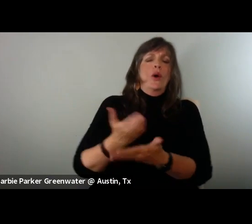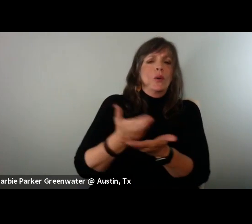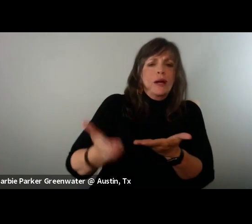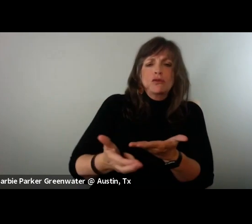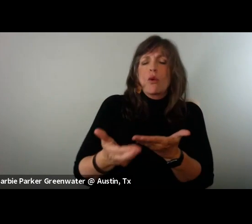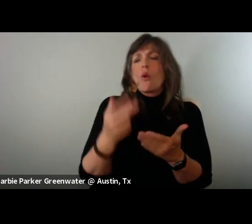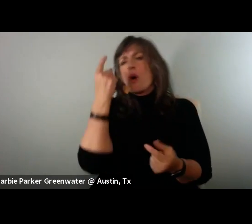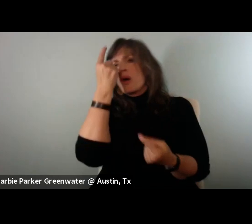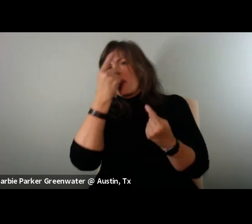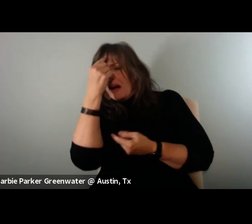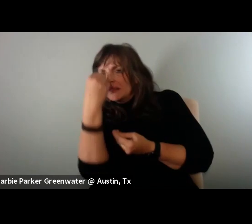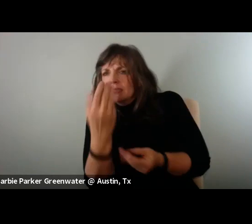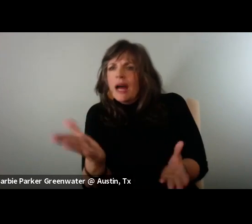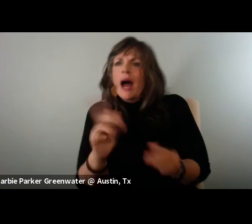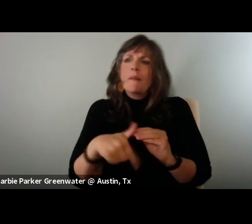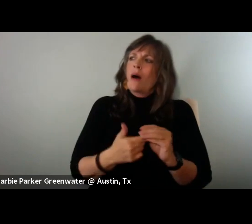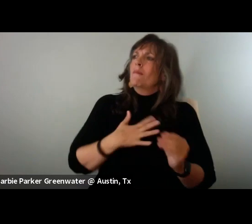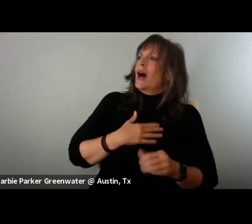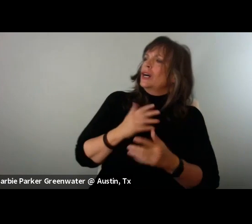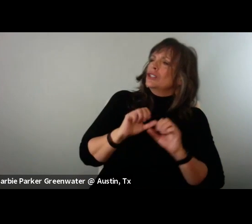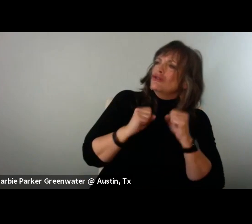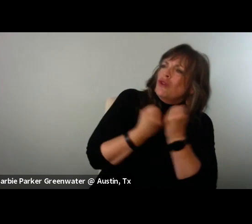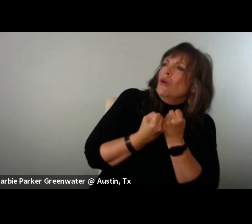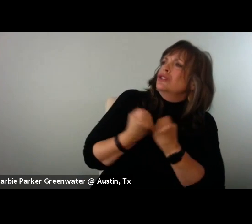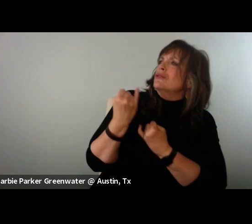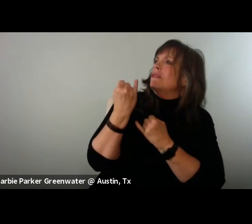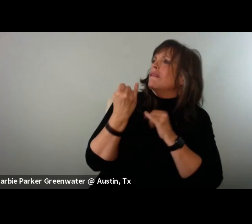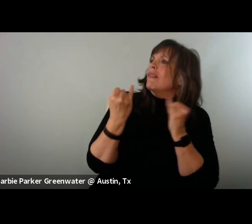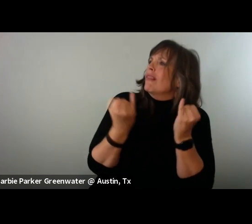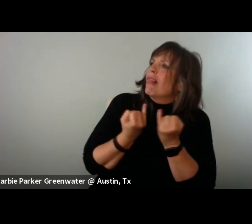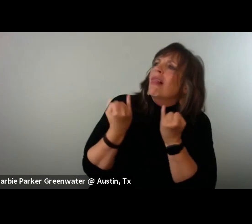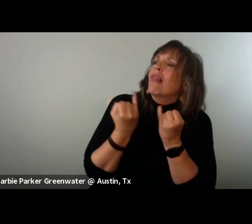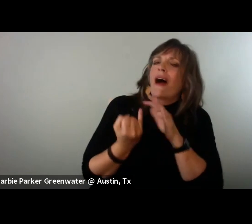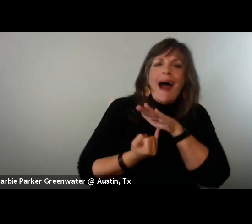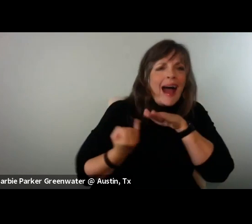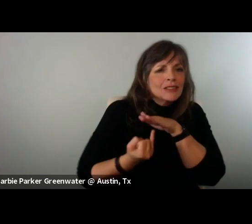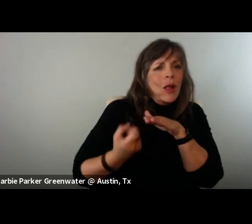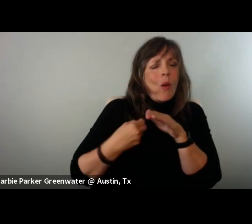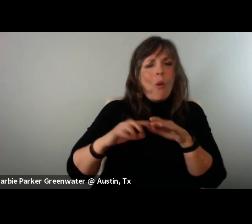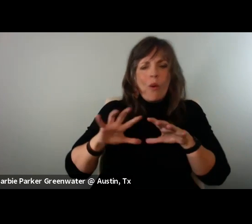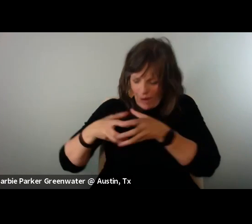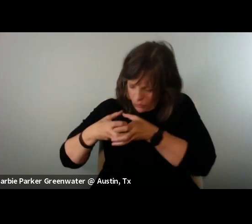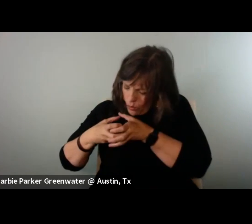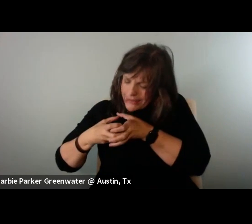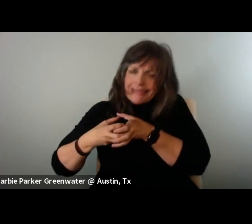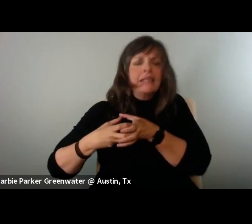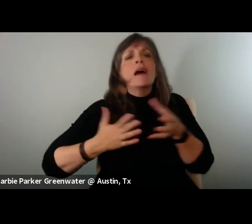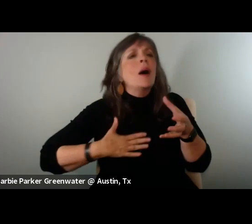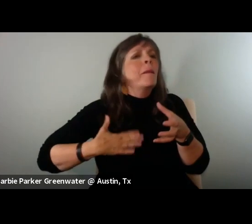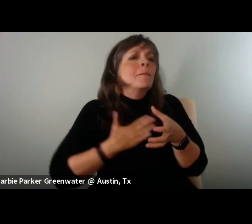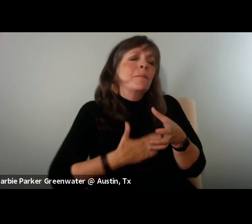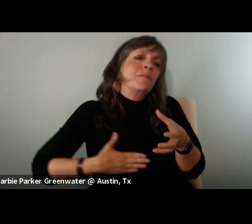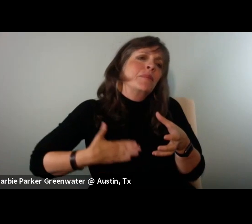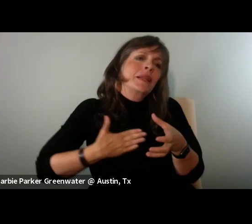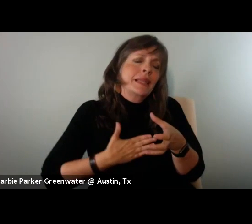on your social isolation and quarantine, please post and tweet them publicly with the hashtags, again, #ArtistsResource and #HowlRound.